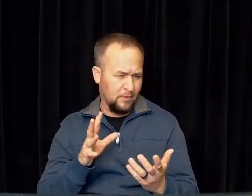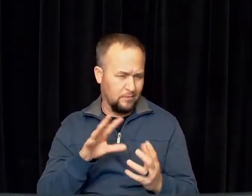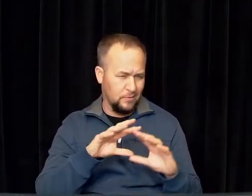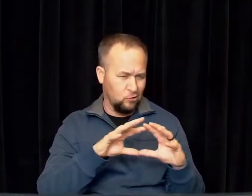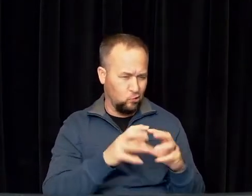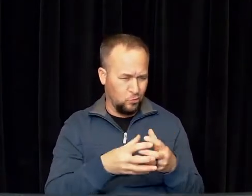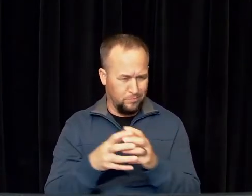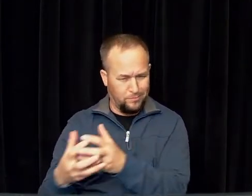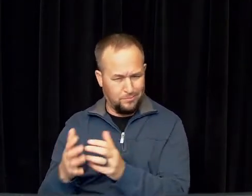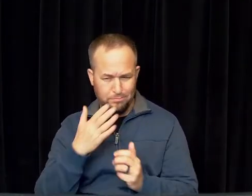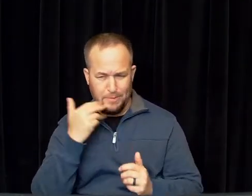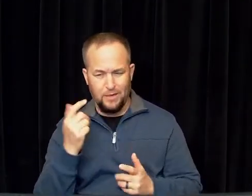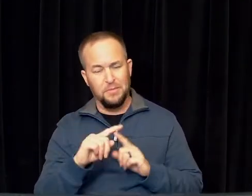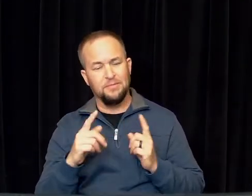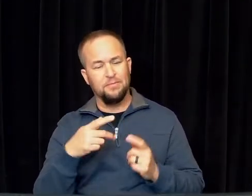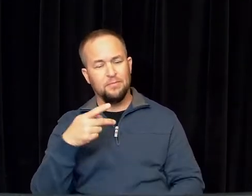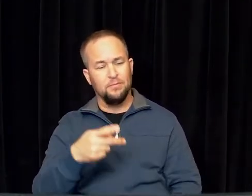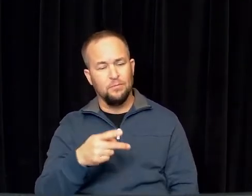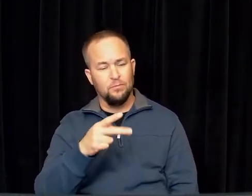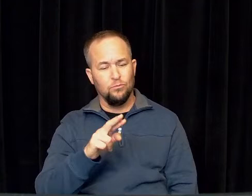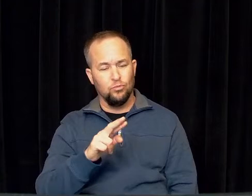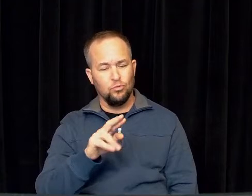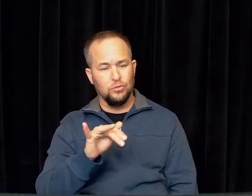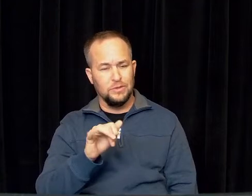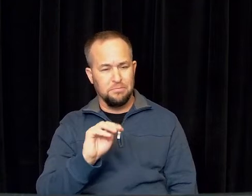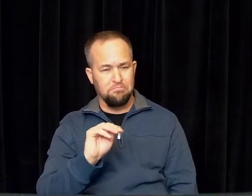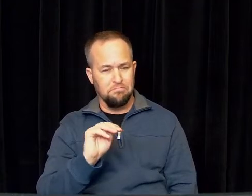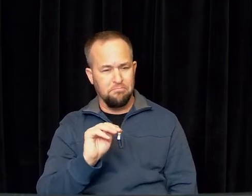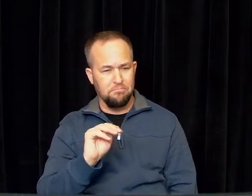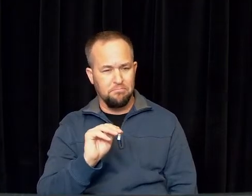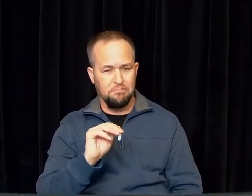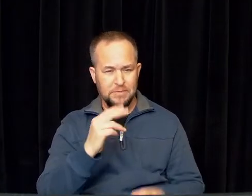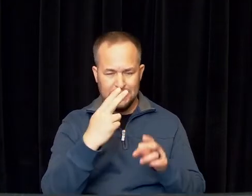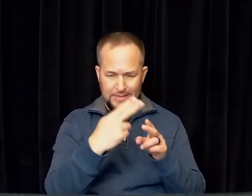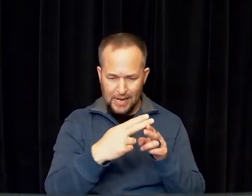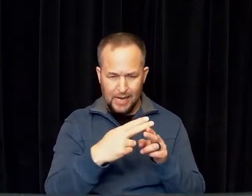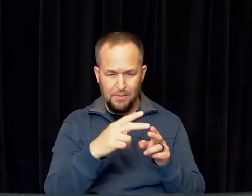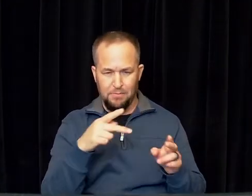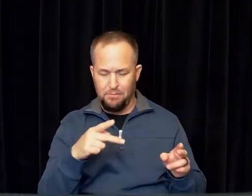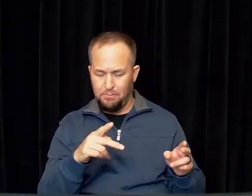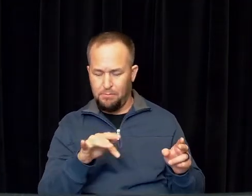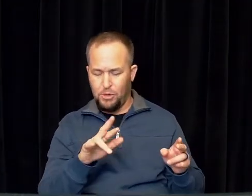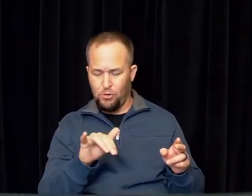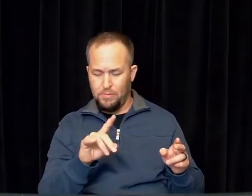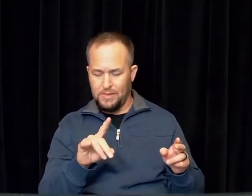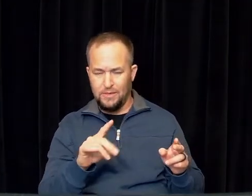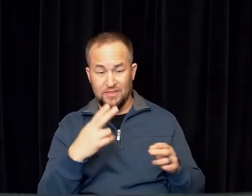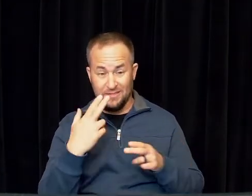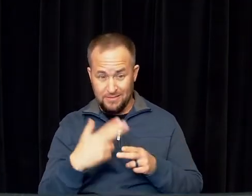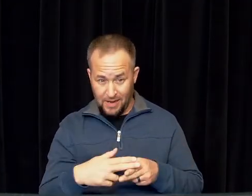But, a prism is a name. A pyramid is a name. And then our last two we're going to look at, our cylinder